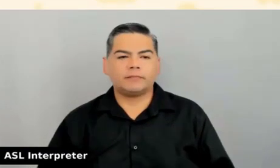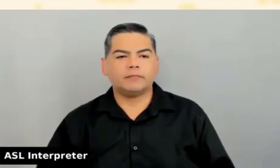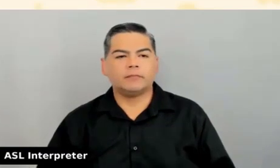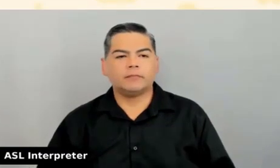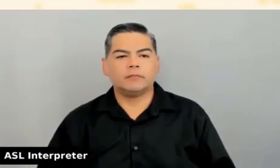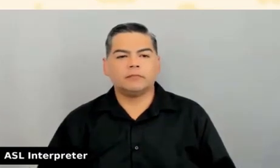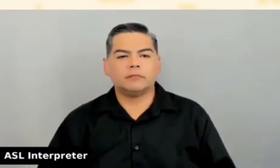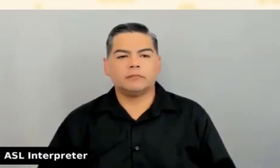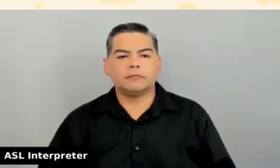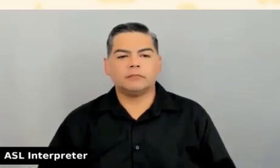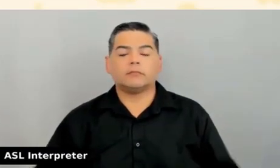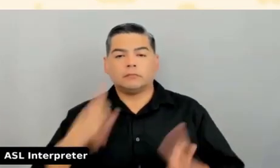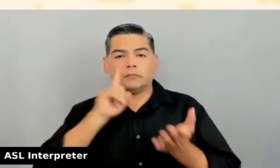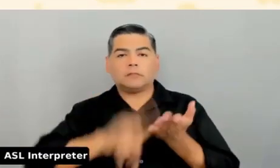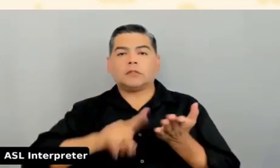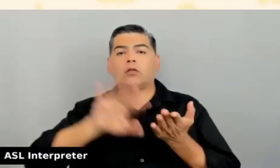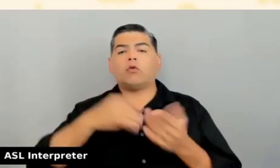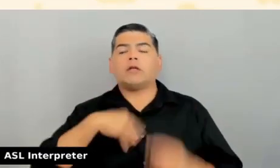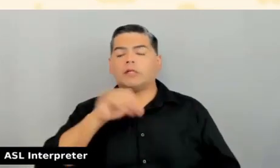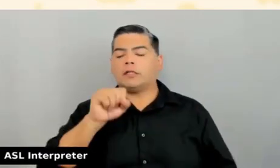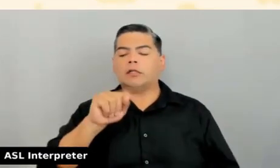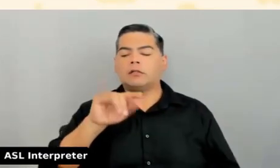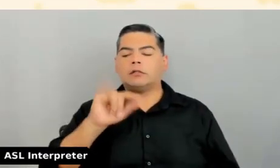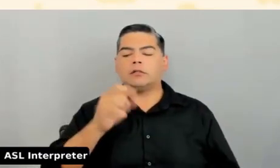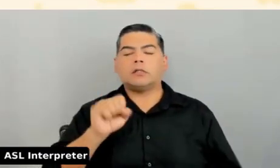Anyway, check your computer settings to invert your colors and test with those.